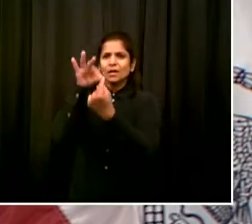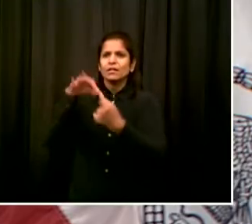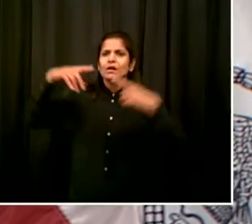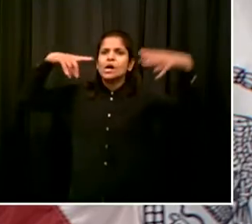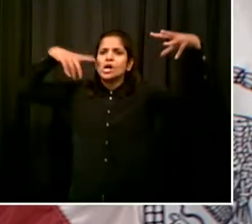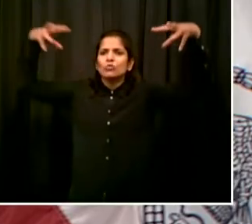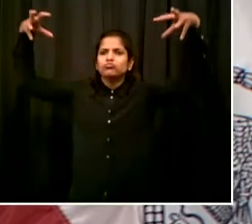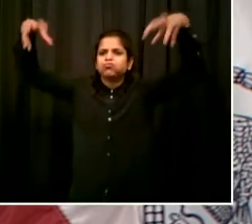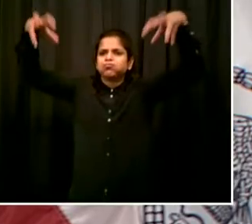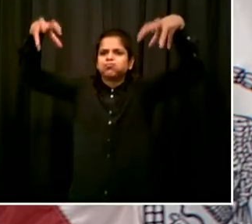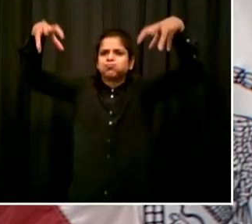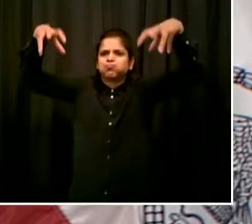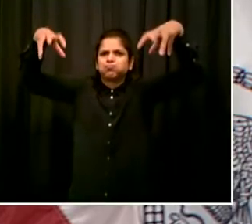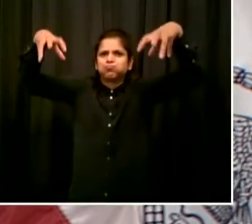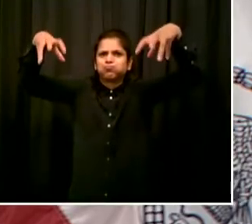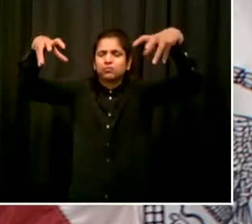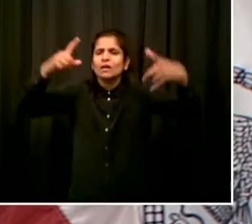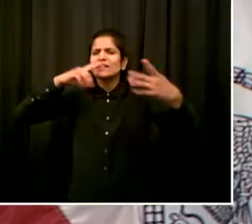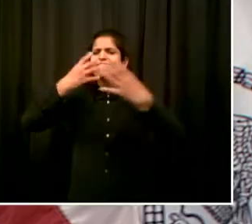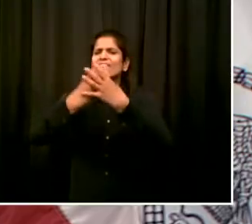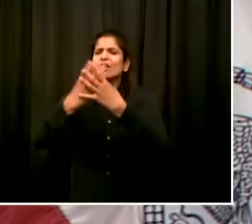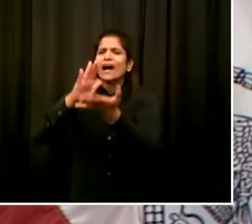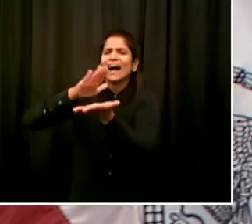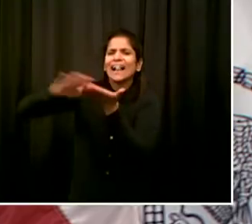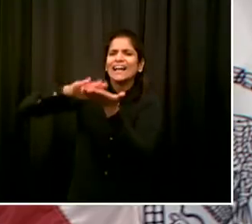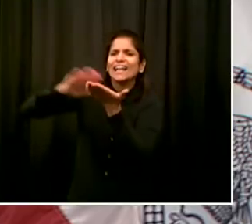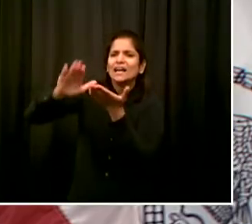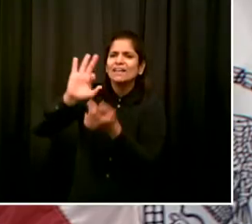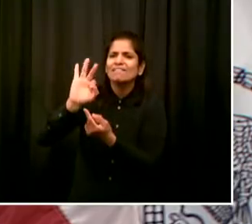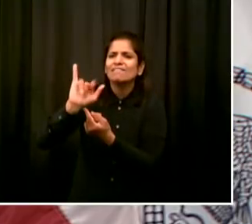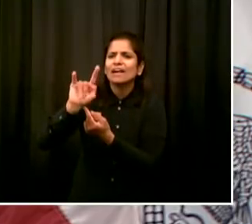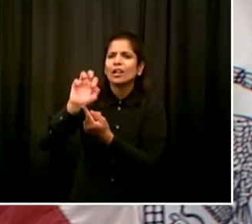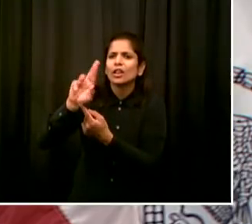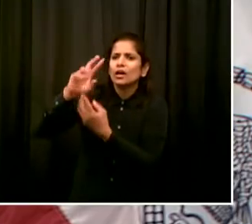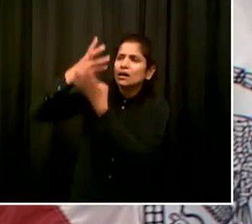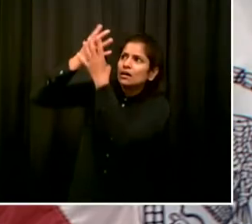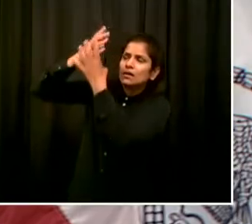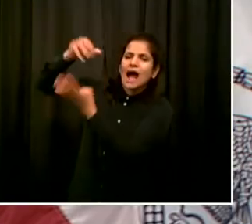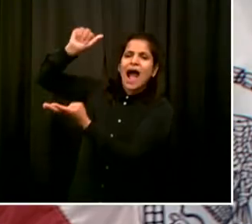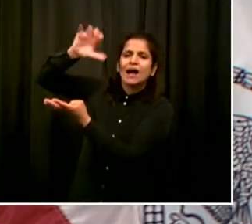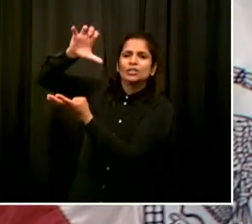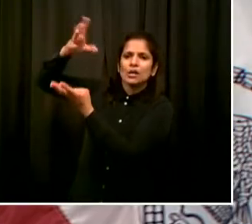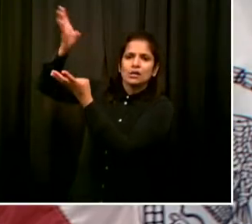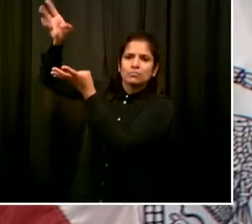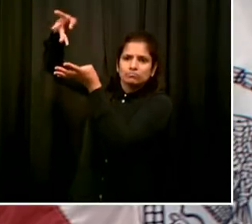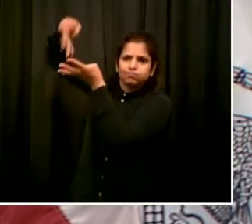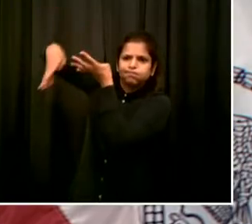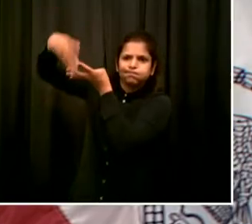ANY WAY SHAPE OR FORM OR SPEAKING WITH GLOBAL BUSINESSES ABOUT THIS?